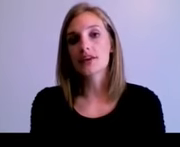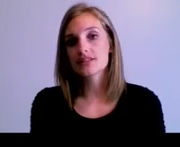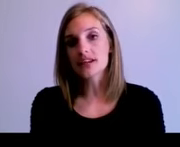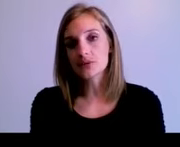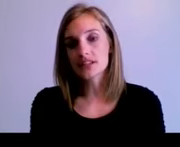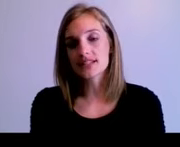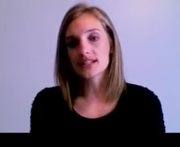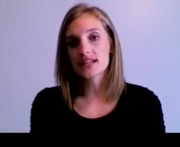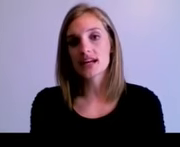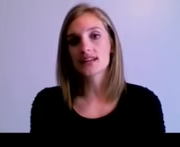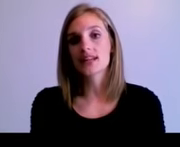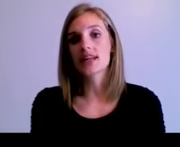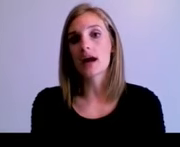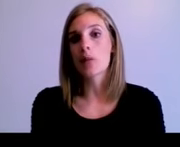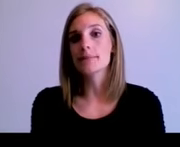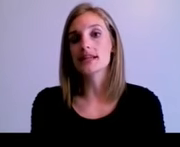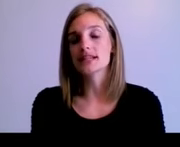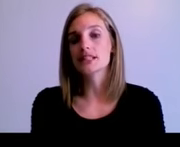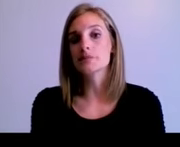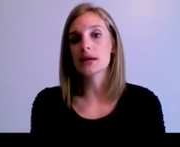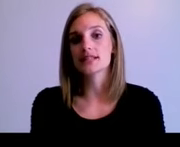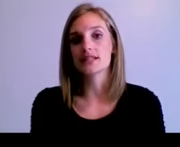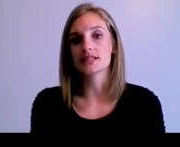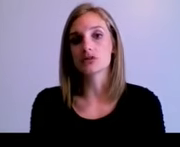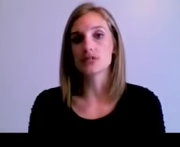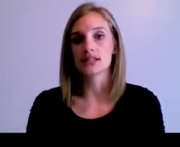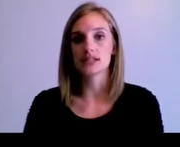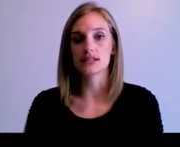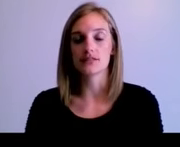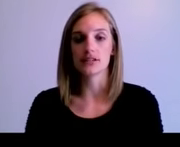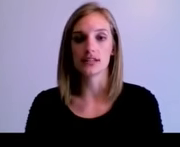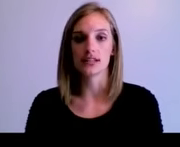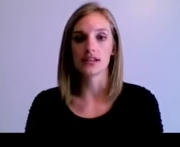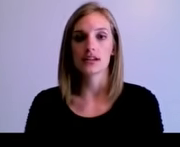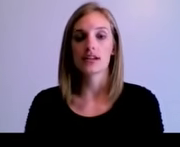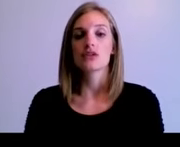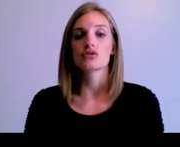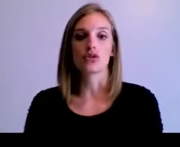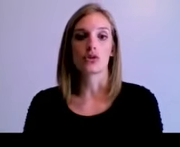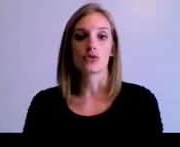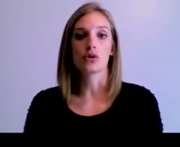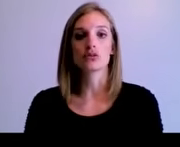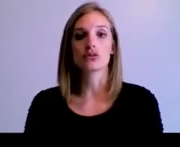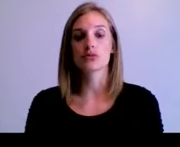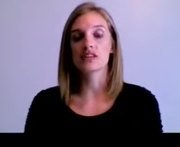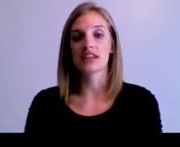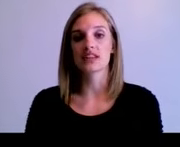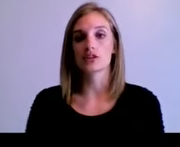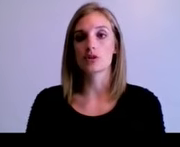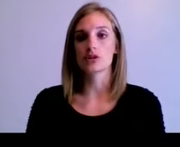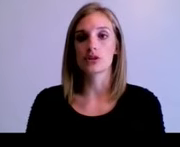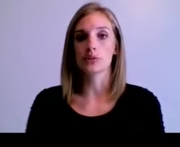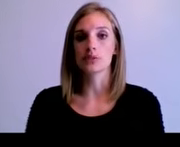that you can see and how many spaces you need to fill in. So those three things are going to help you